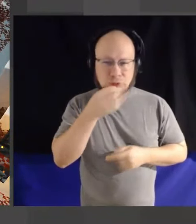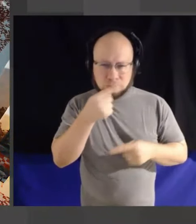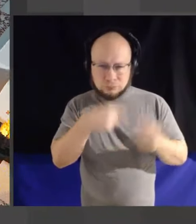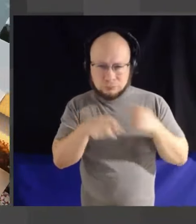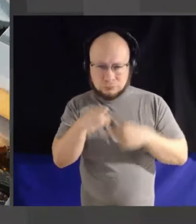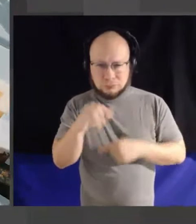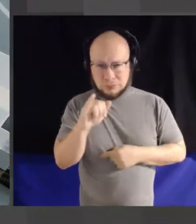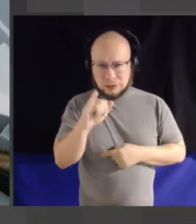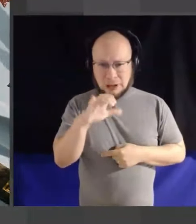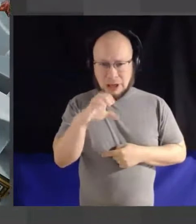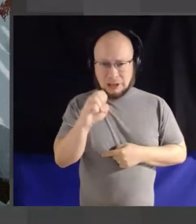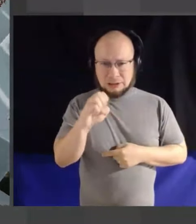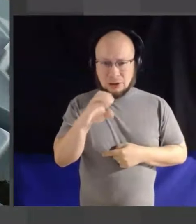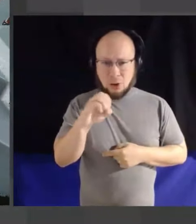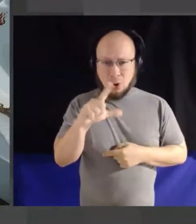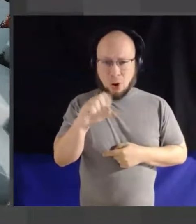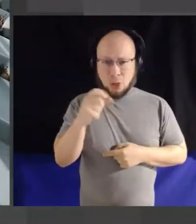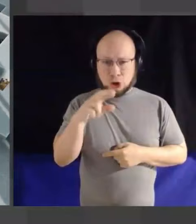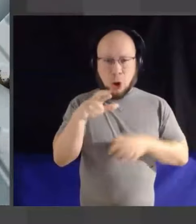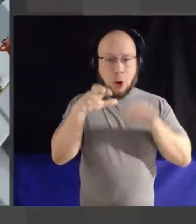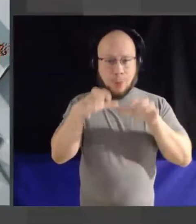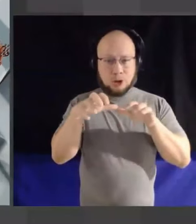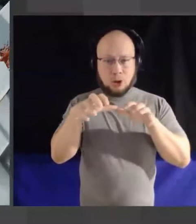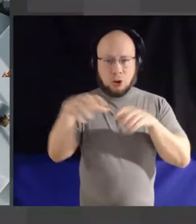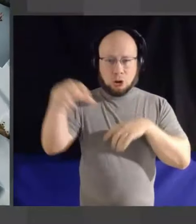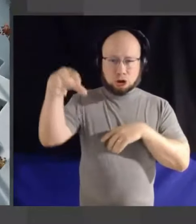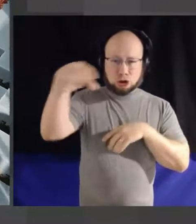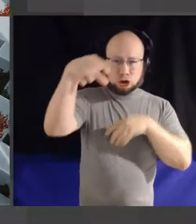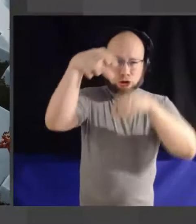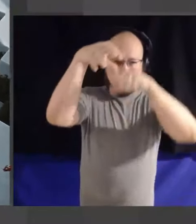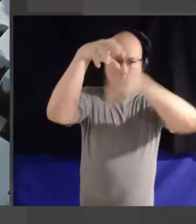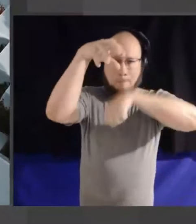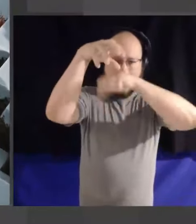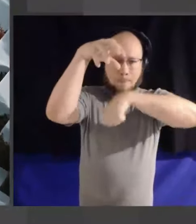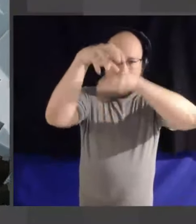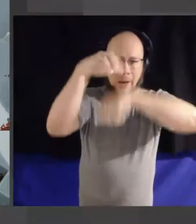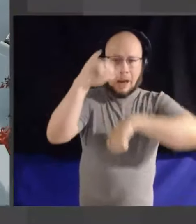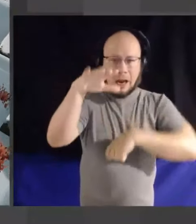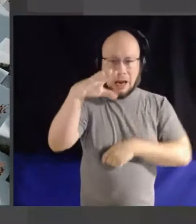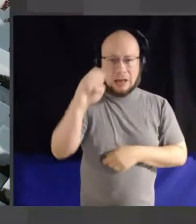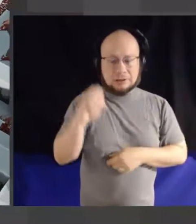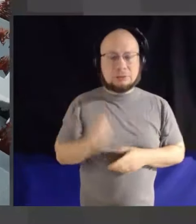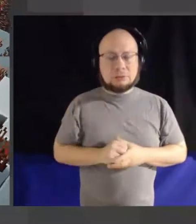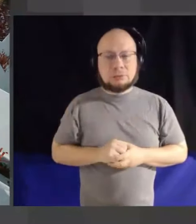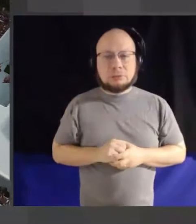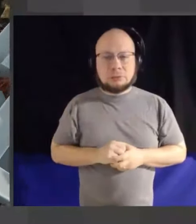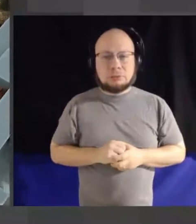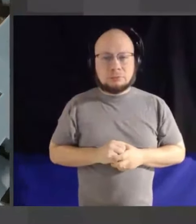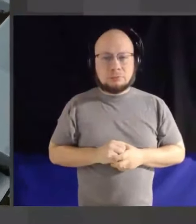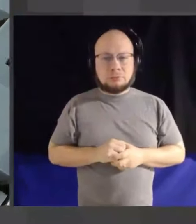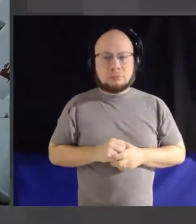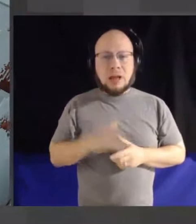AND AS YOU SEE THE ICEOLOGERS